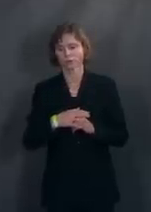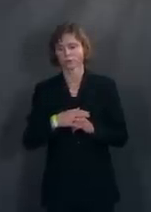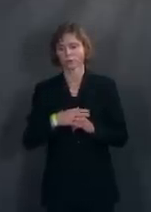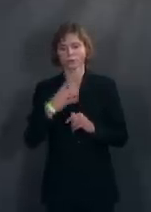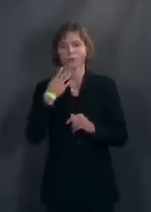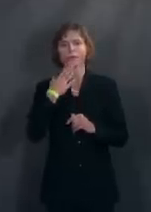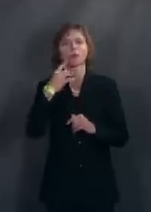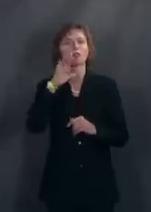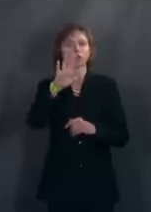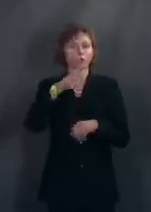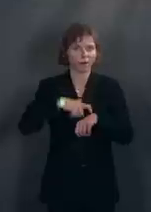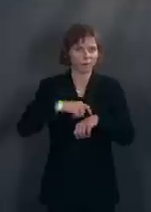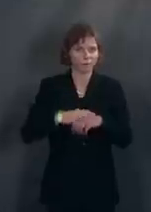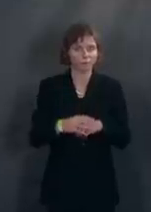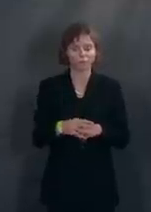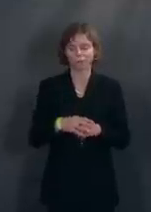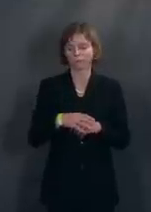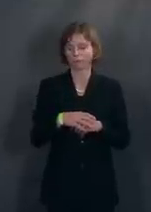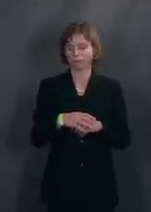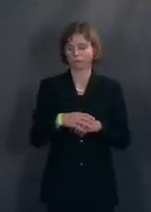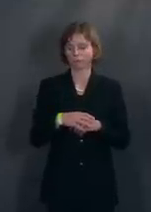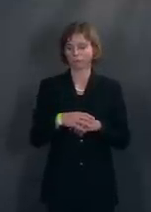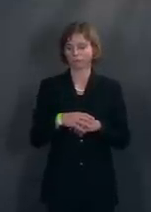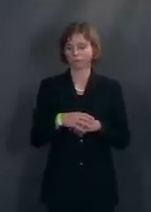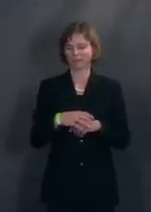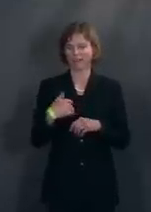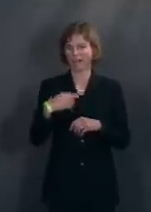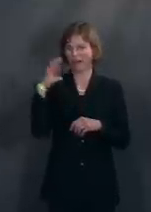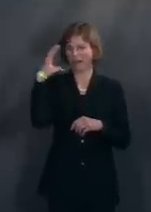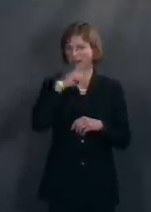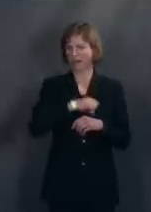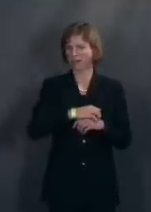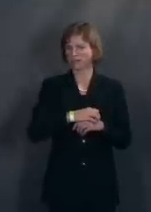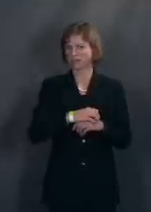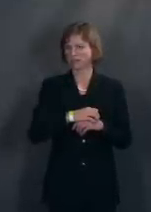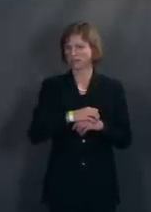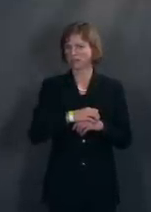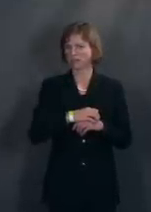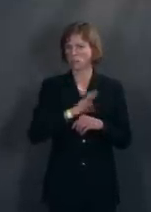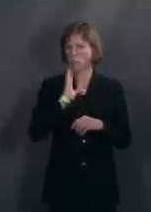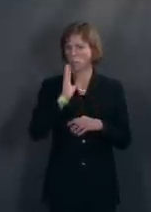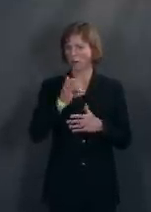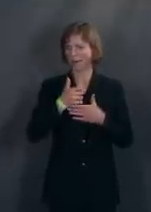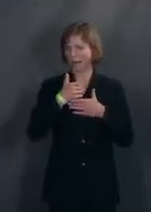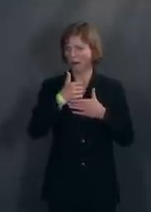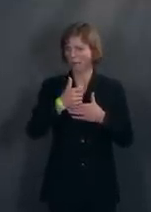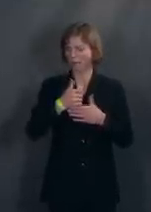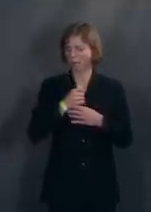So, I guess what would be what would be helpful would be just to understand,